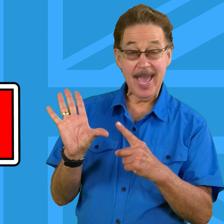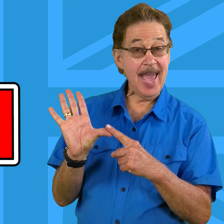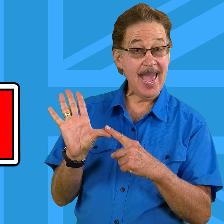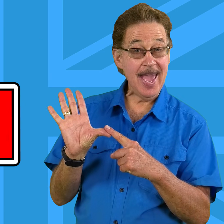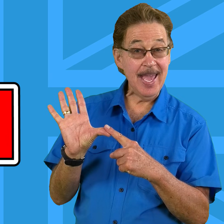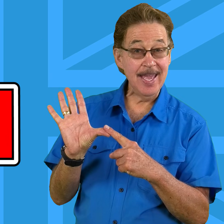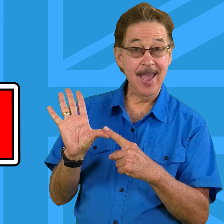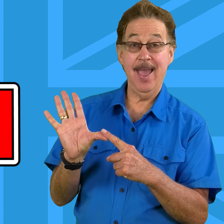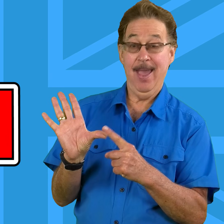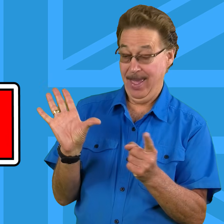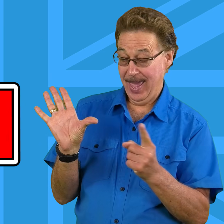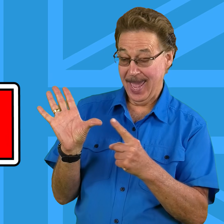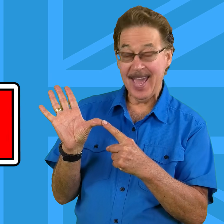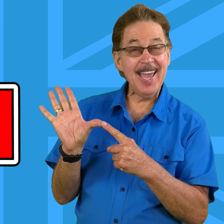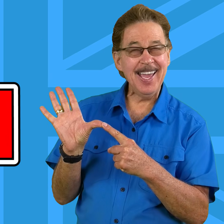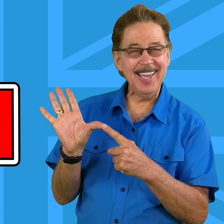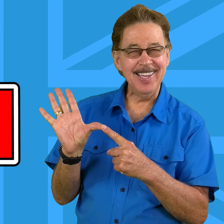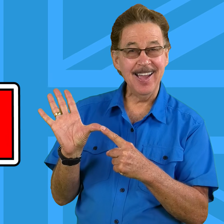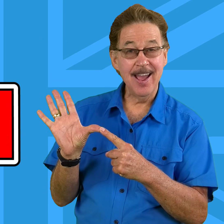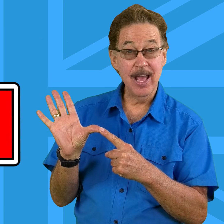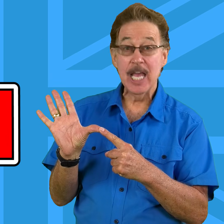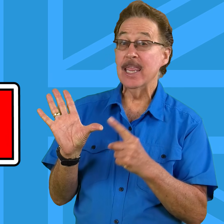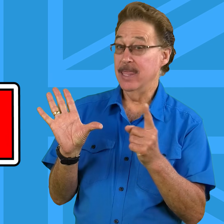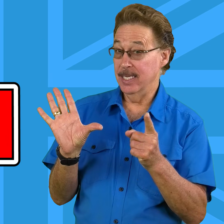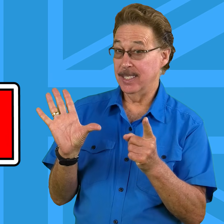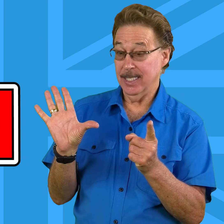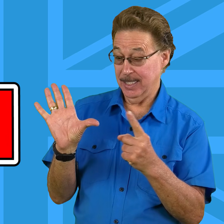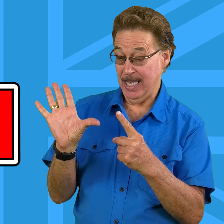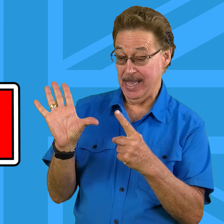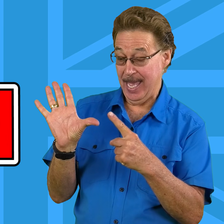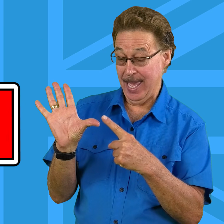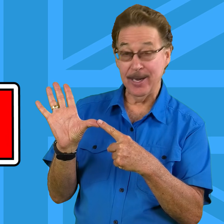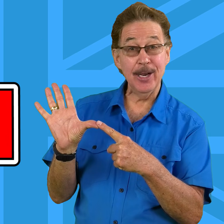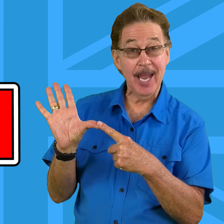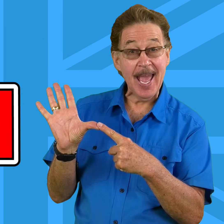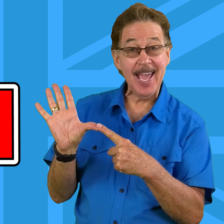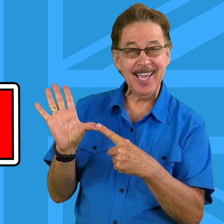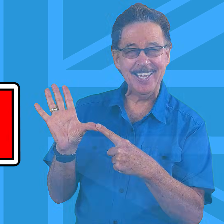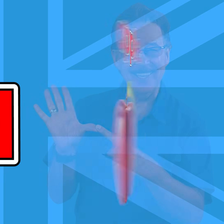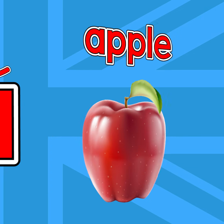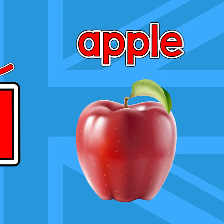A, a this is the letter a